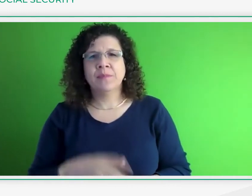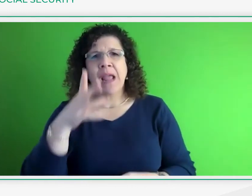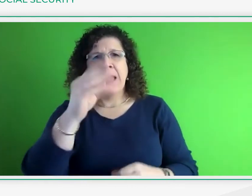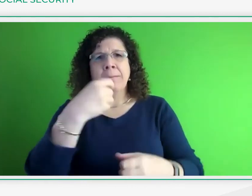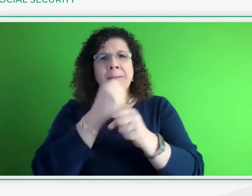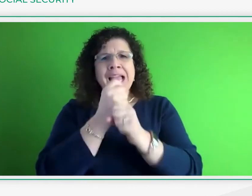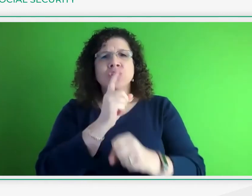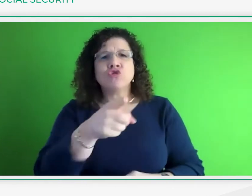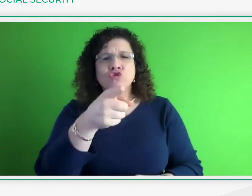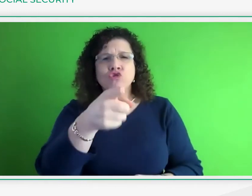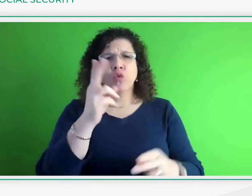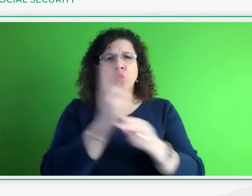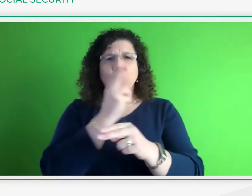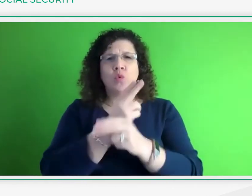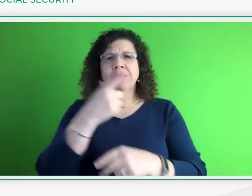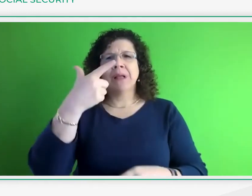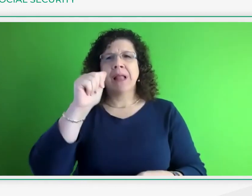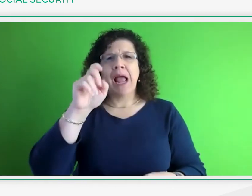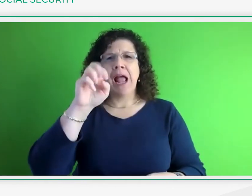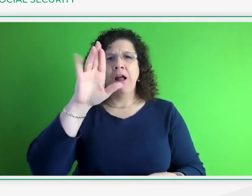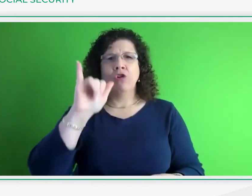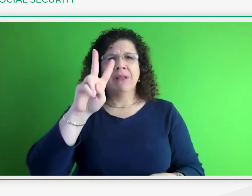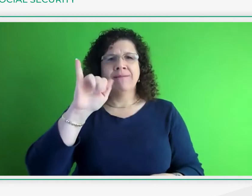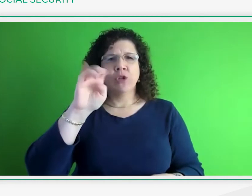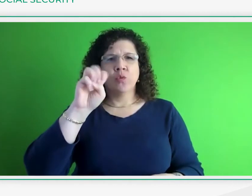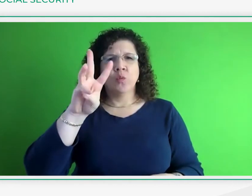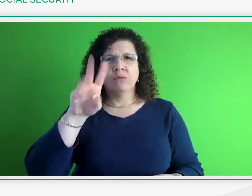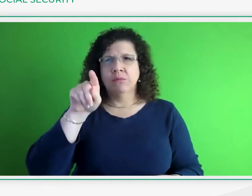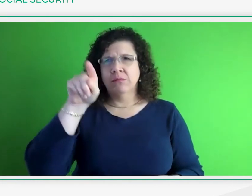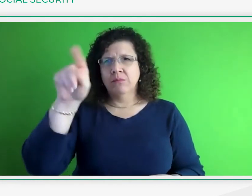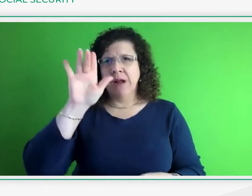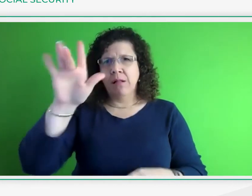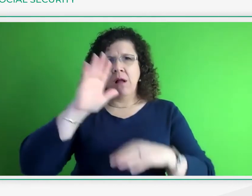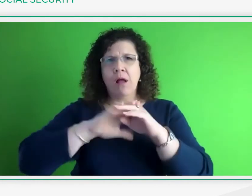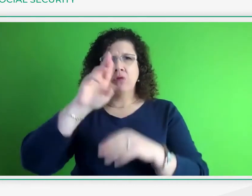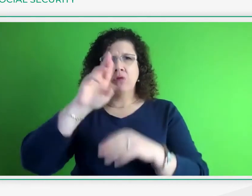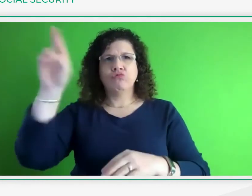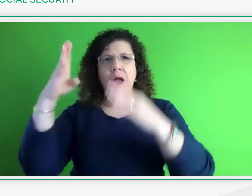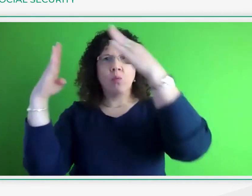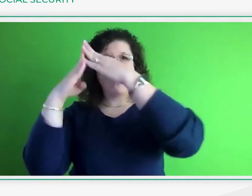that you choose. Make sure that you also use gallery view up at the top right-hand corner.